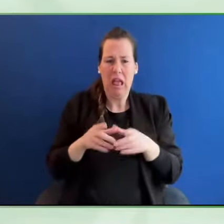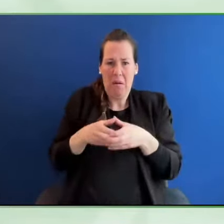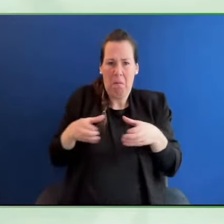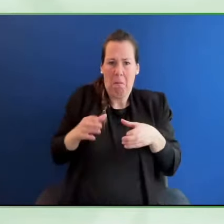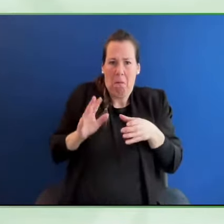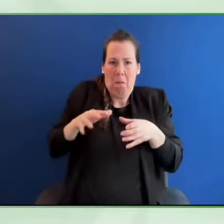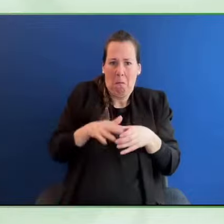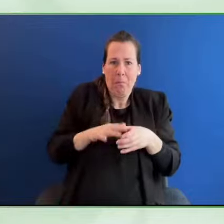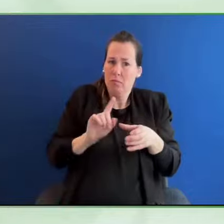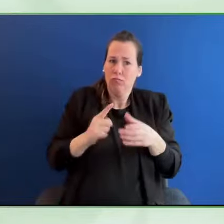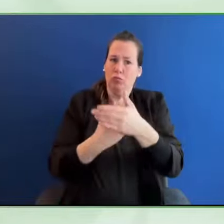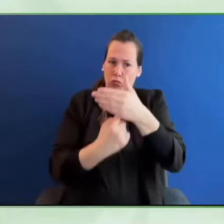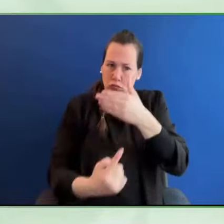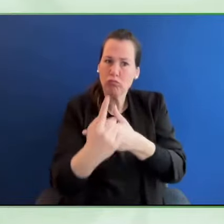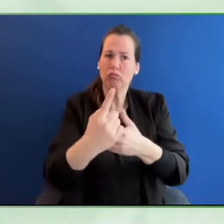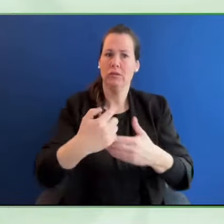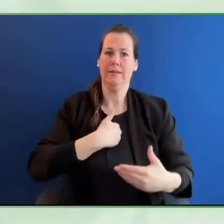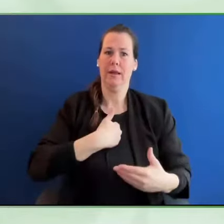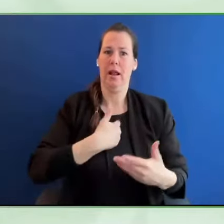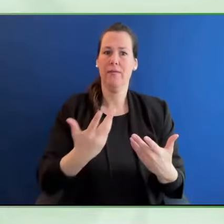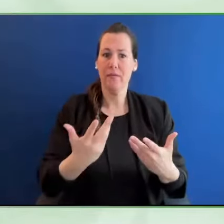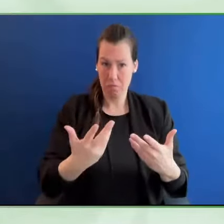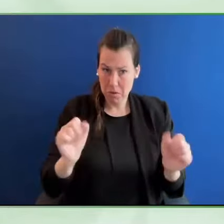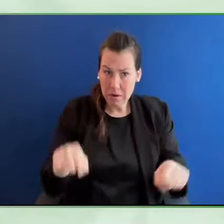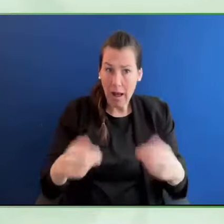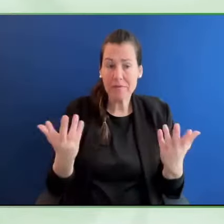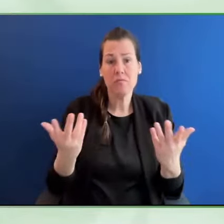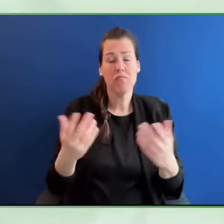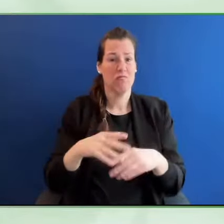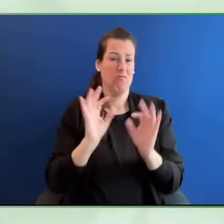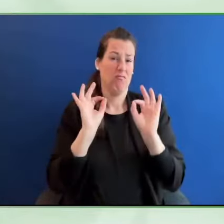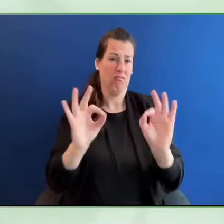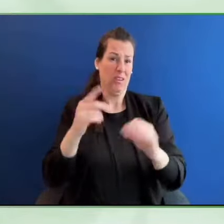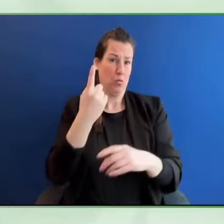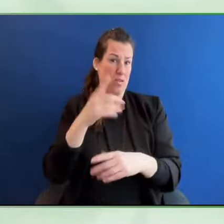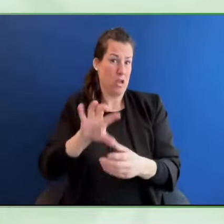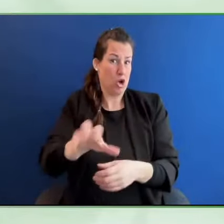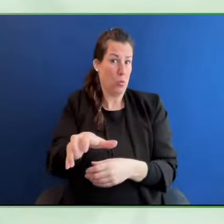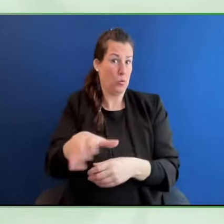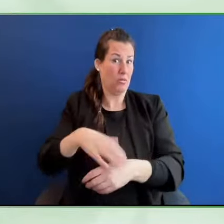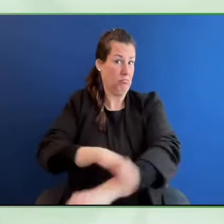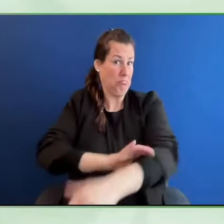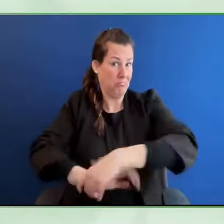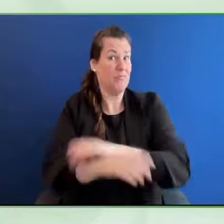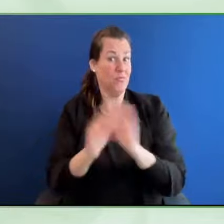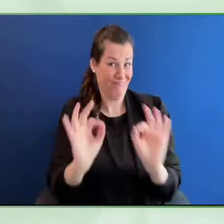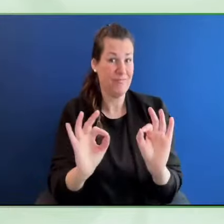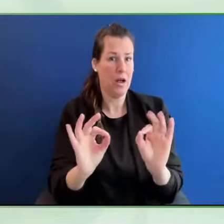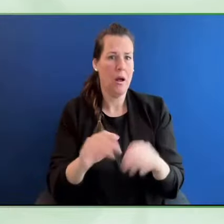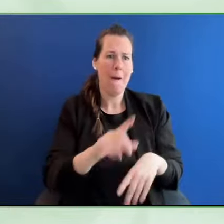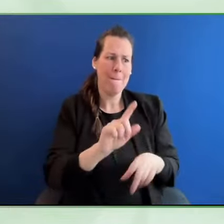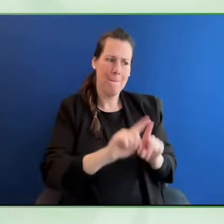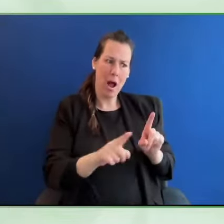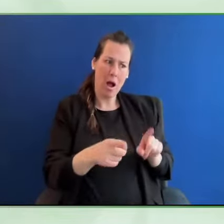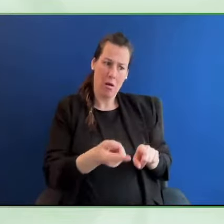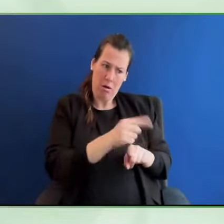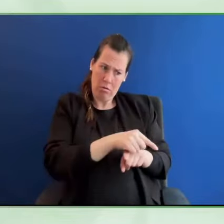level, at local level, in the villages and the towns, is very important and effective. It is what we try and shape.